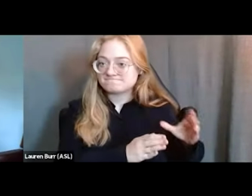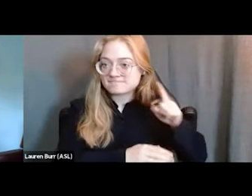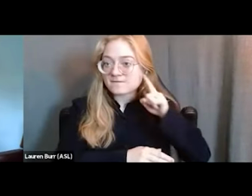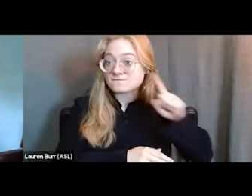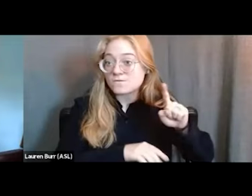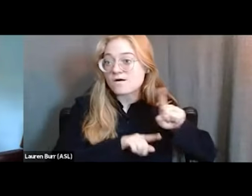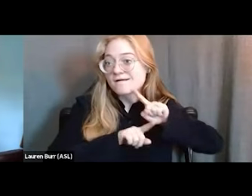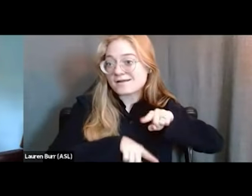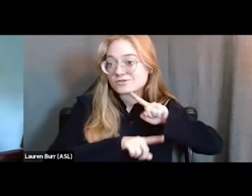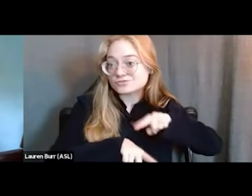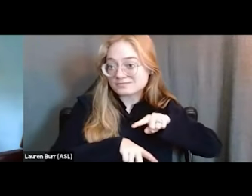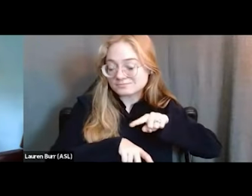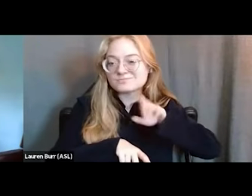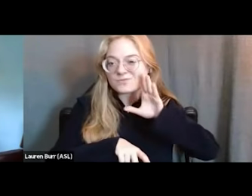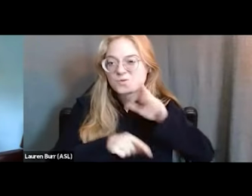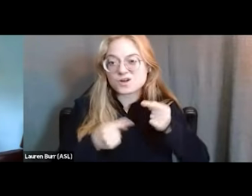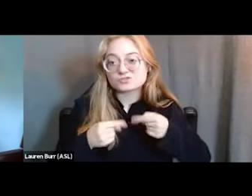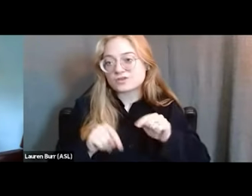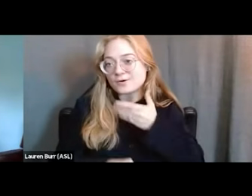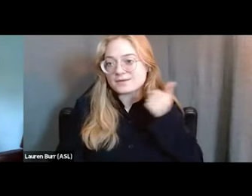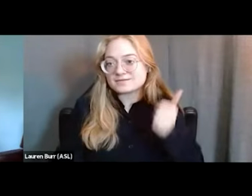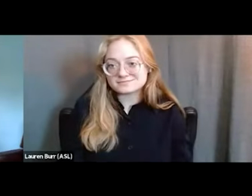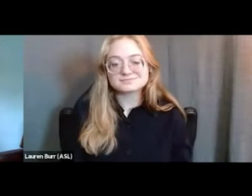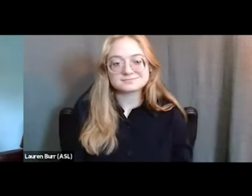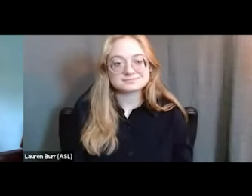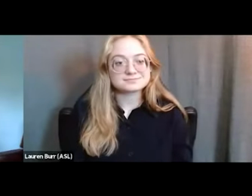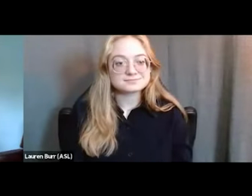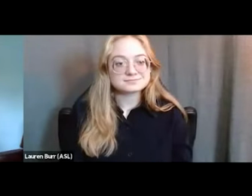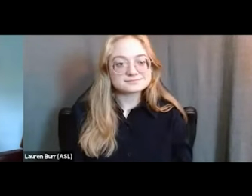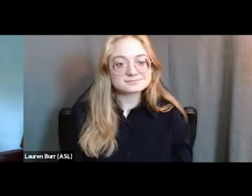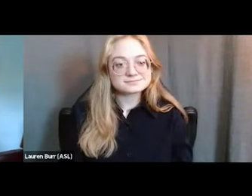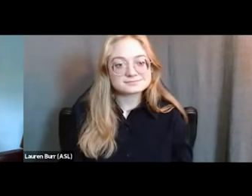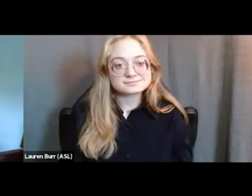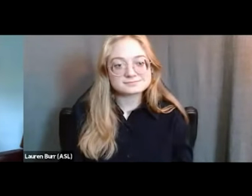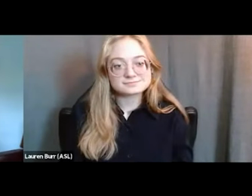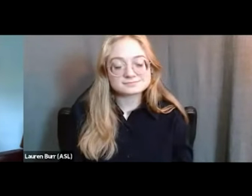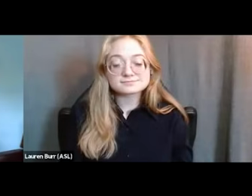So we'll try to get to as many questions as we can. If you'd like to access the slides,